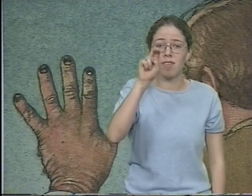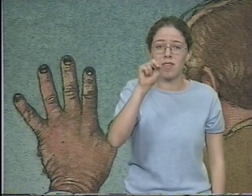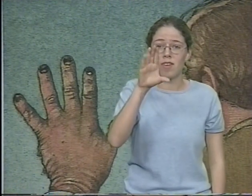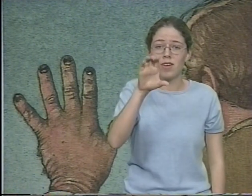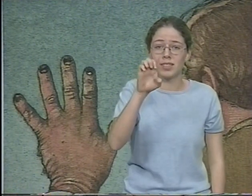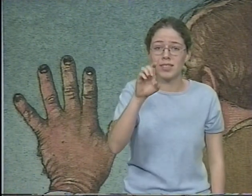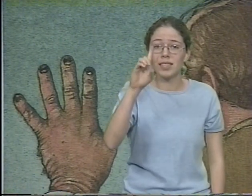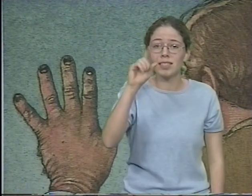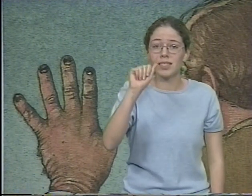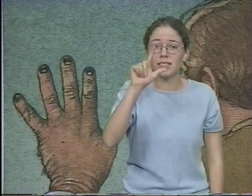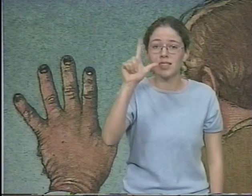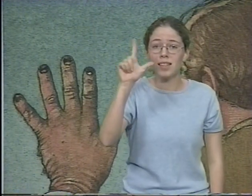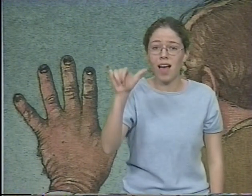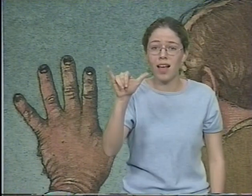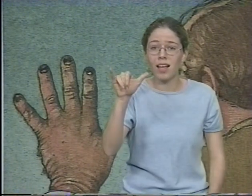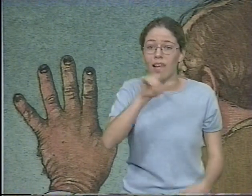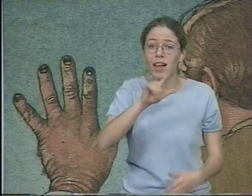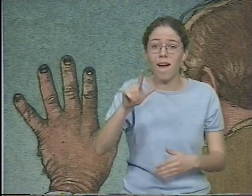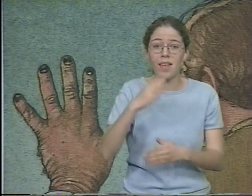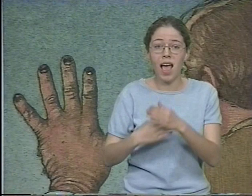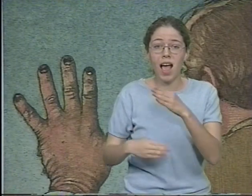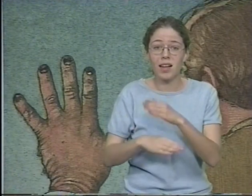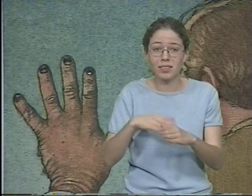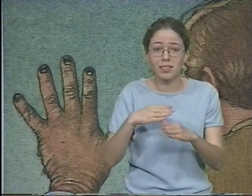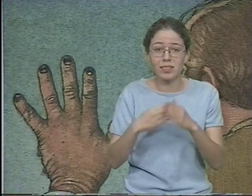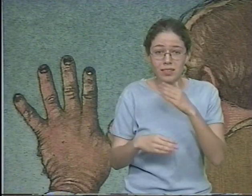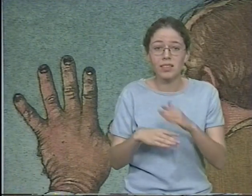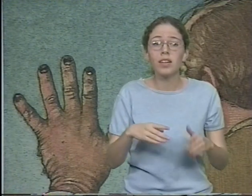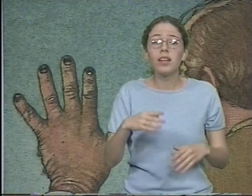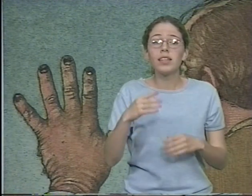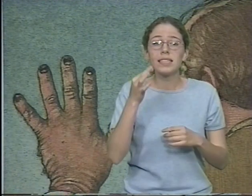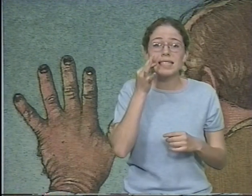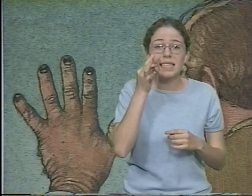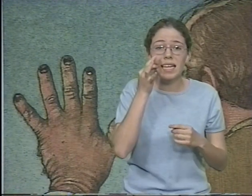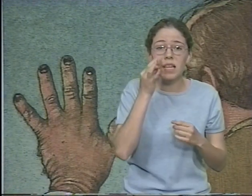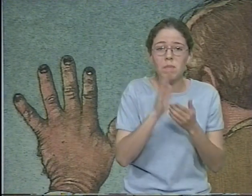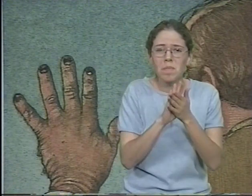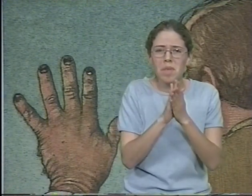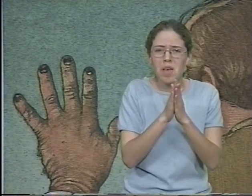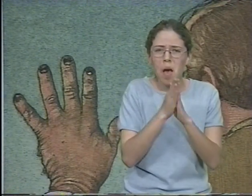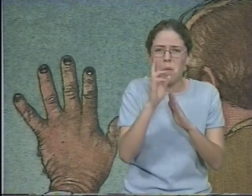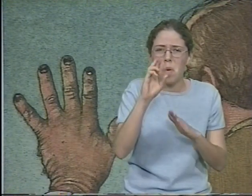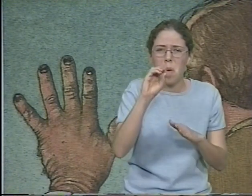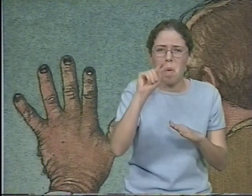have his left hand amputated when its skin rotted away.